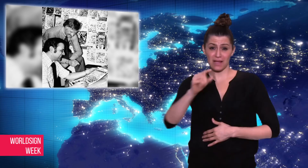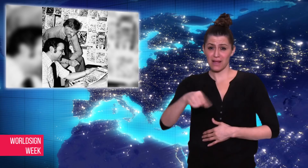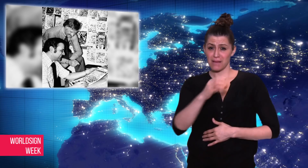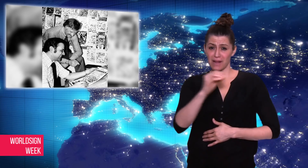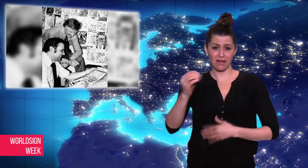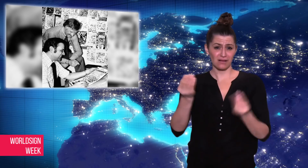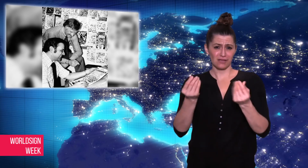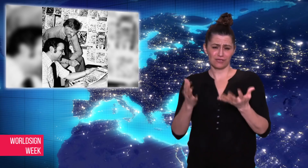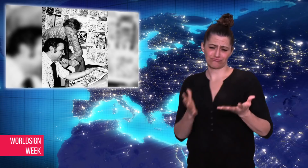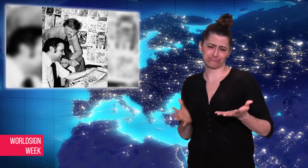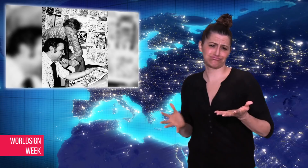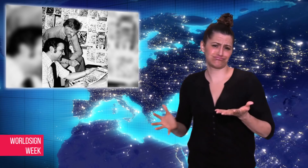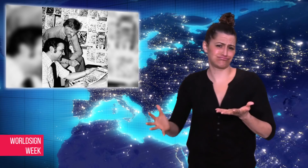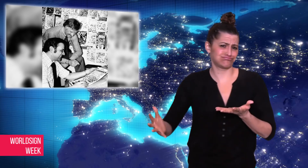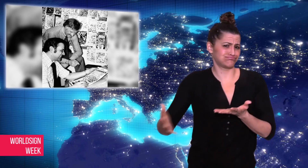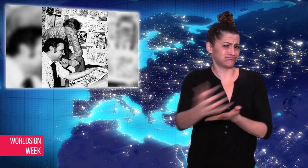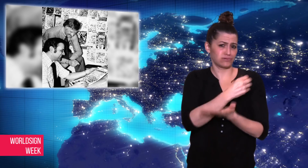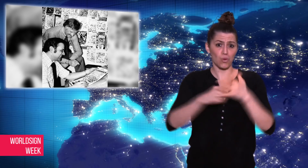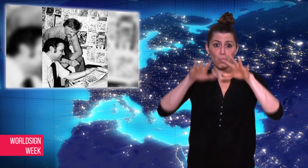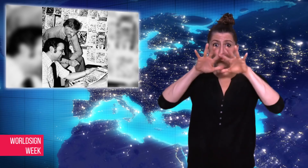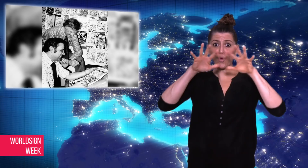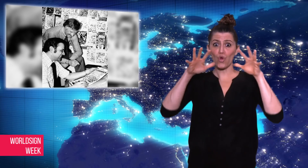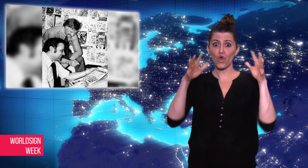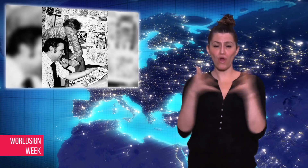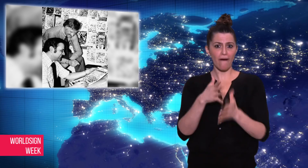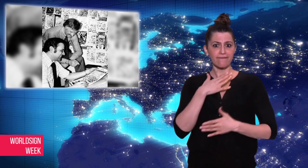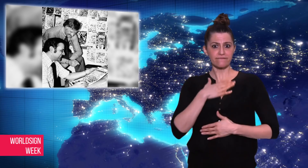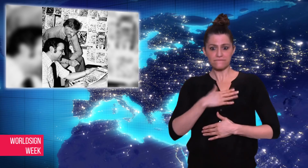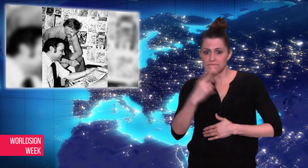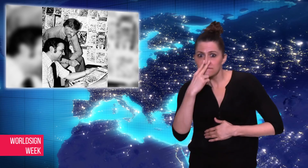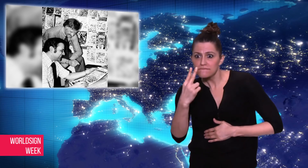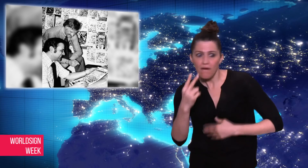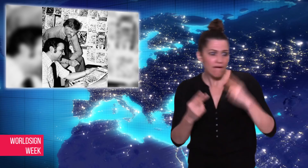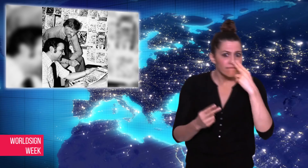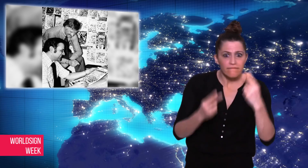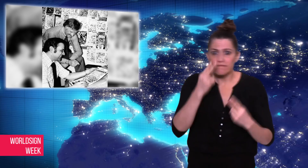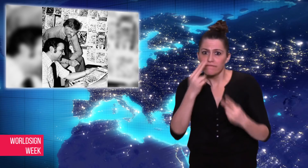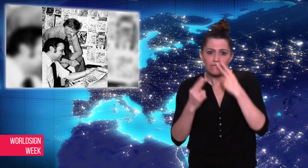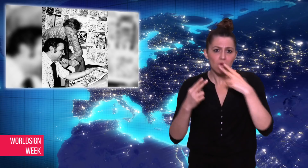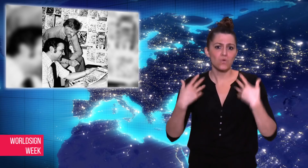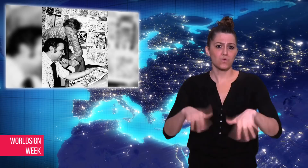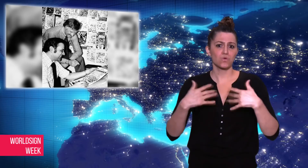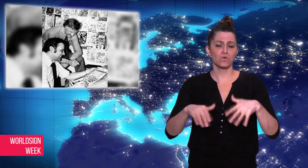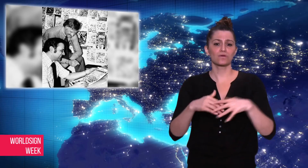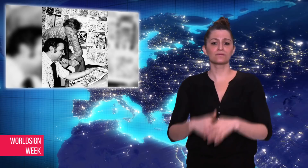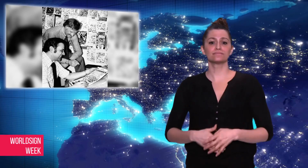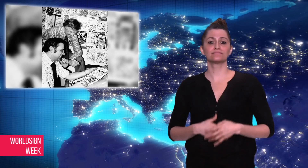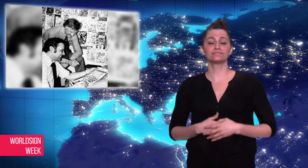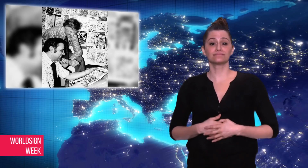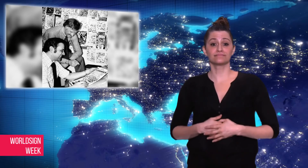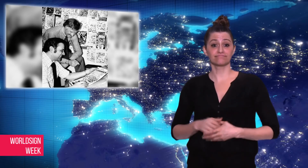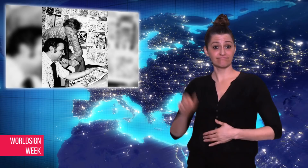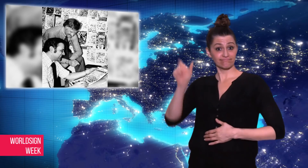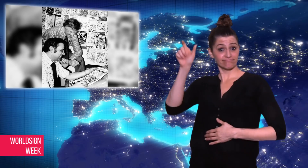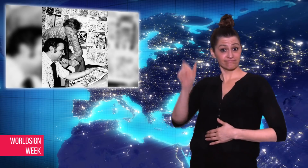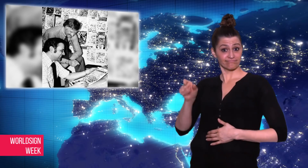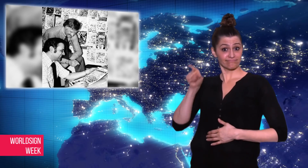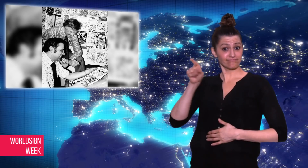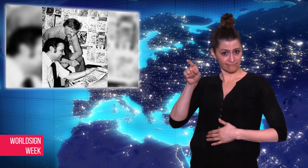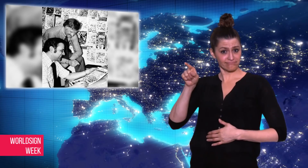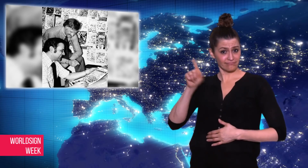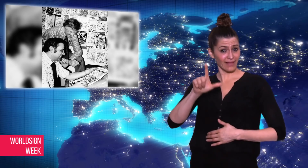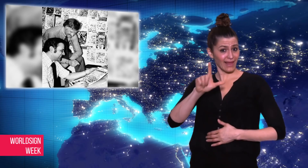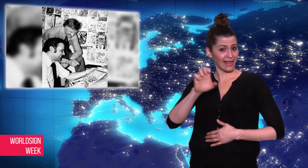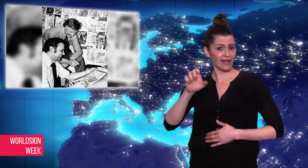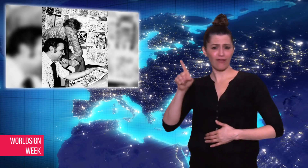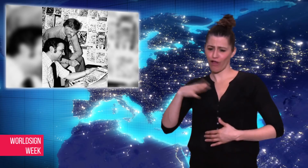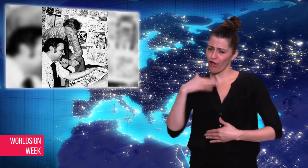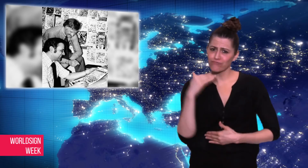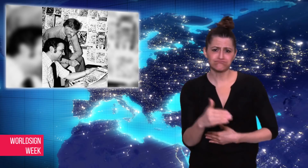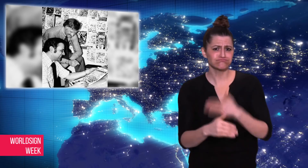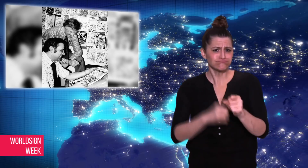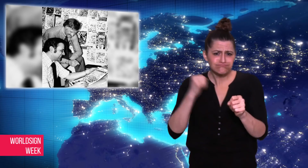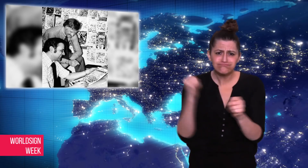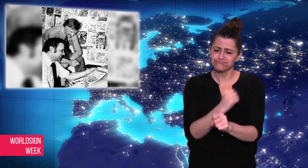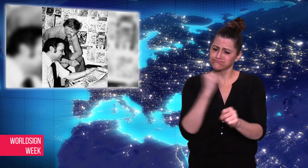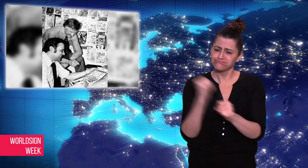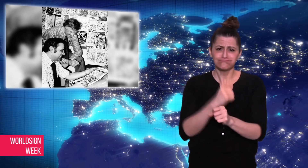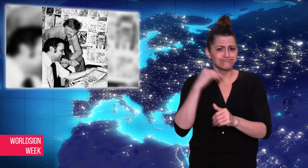Lee continued to work on different projects into